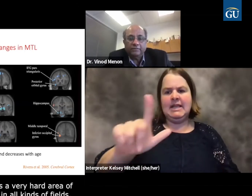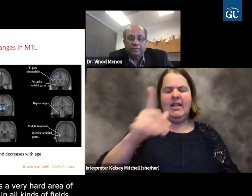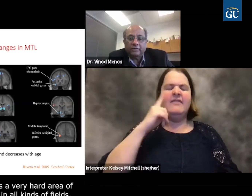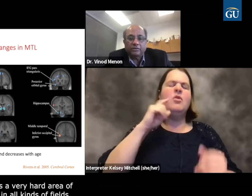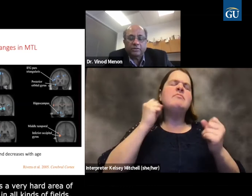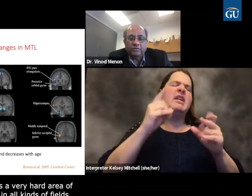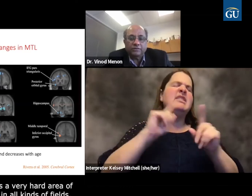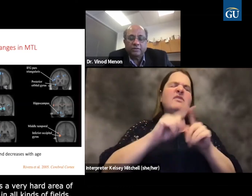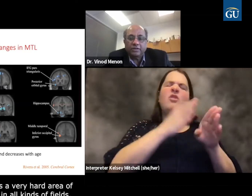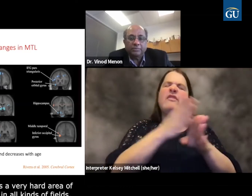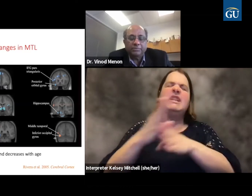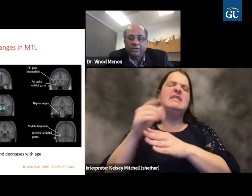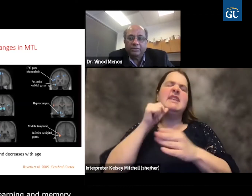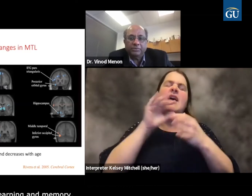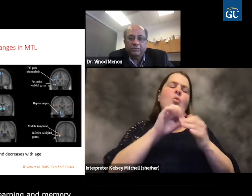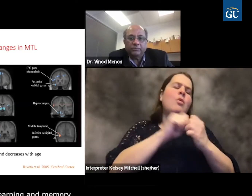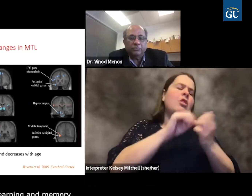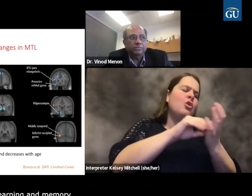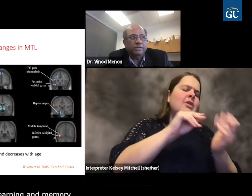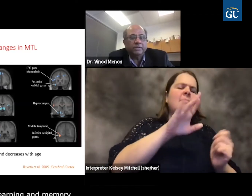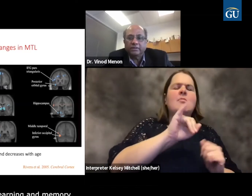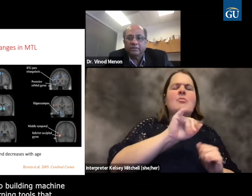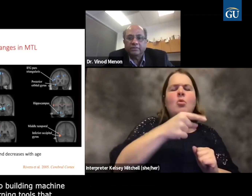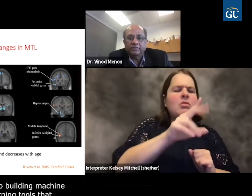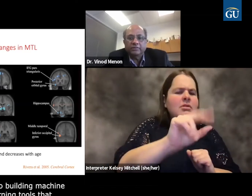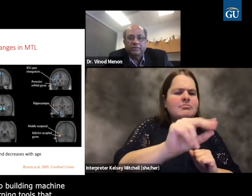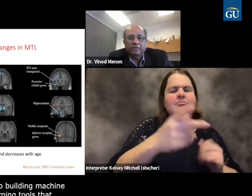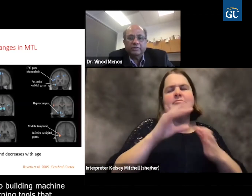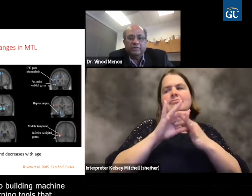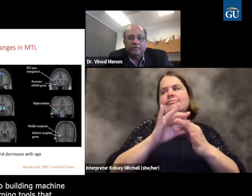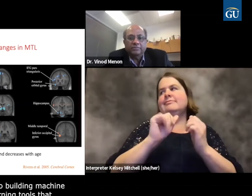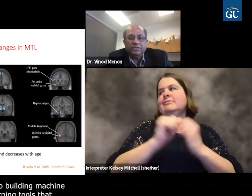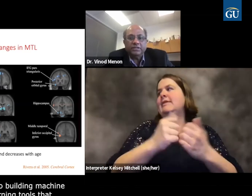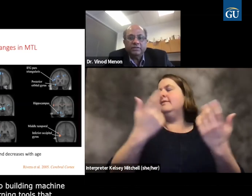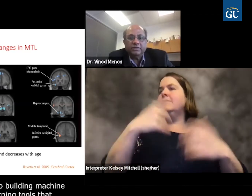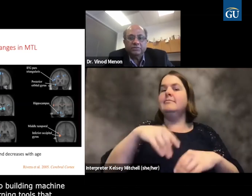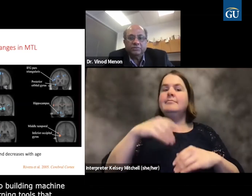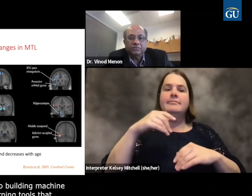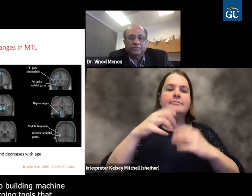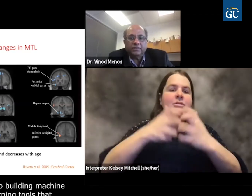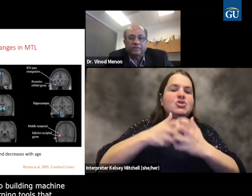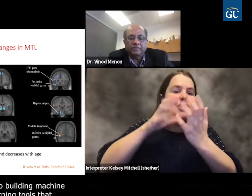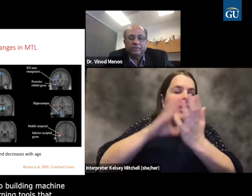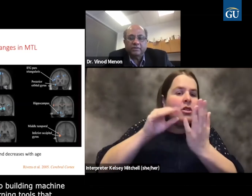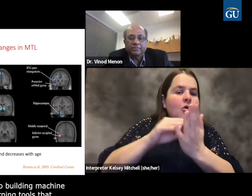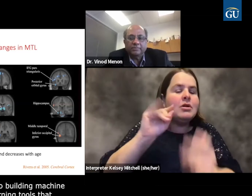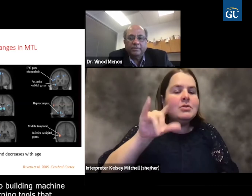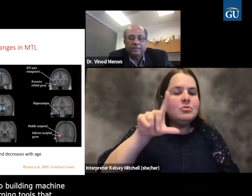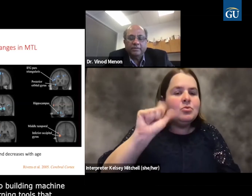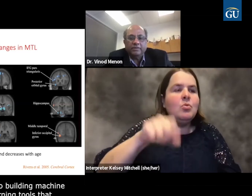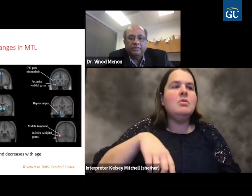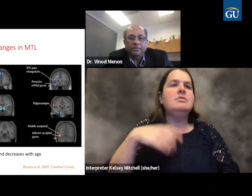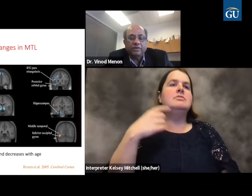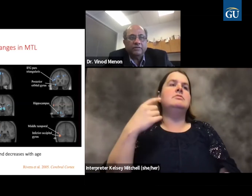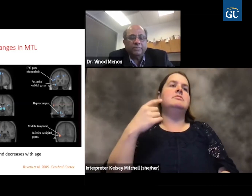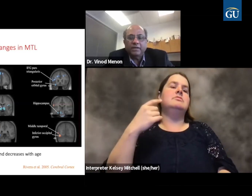all kinds of fields not just learning and memory but also building